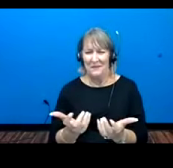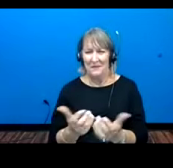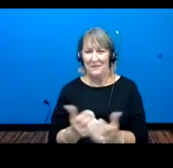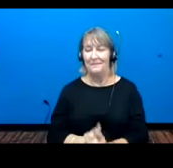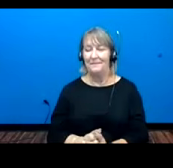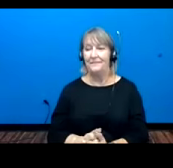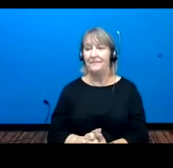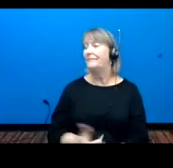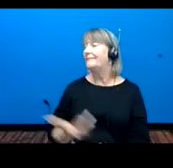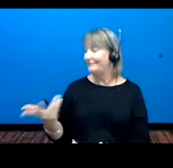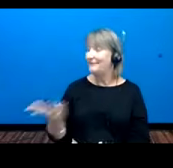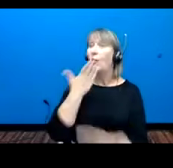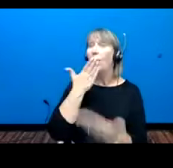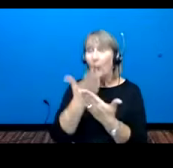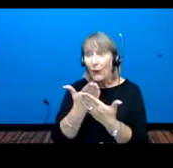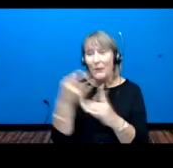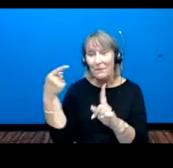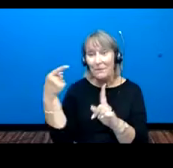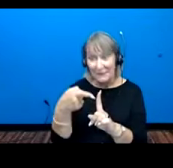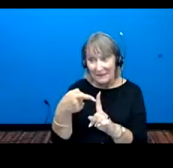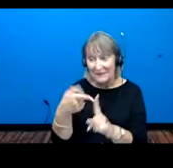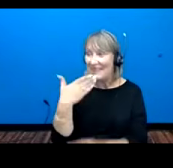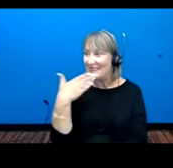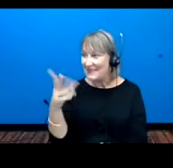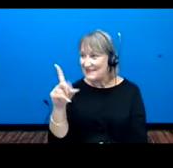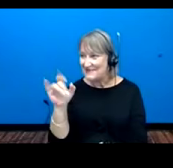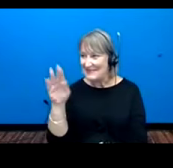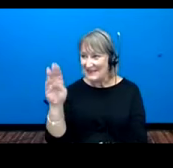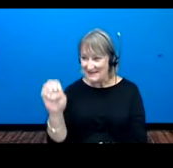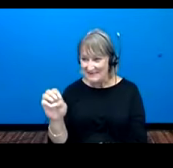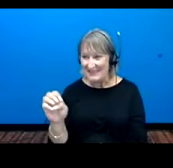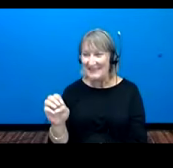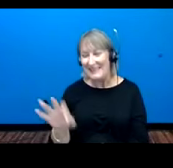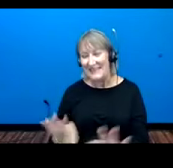Liz: That's an excellent question, Debbie. Thank you so much for asking that very important question.